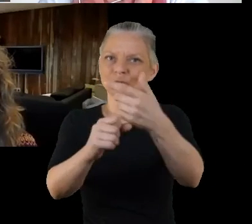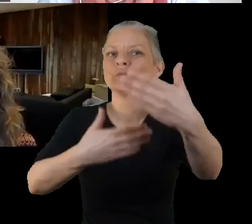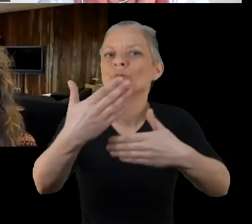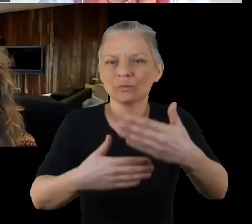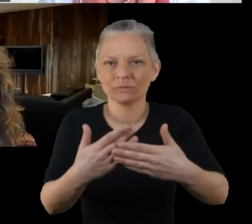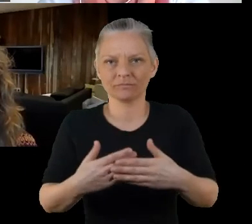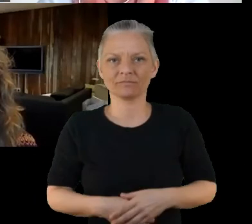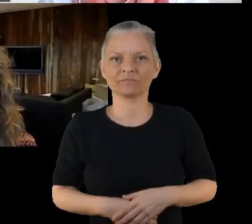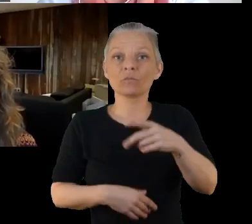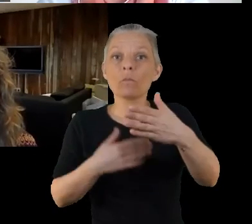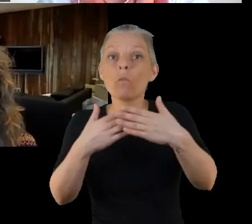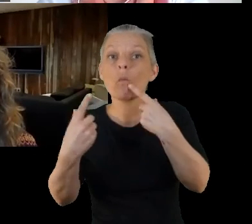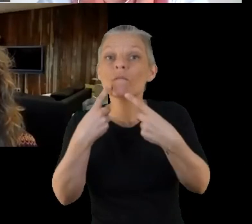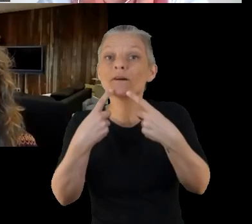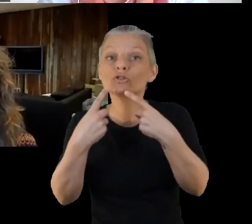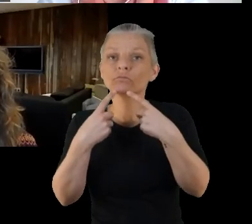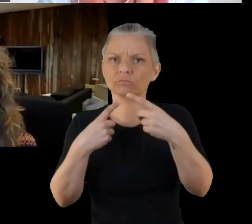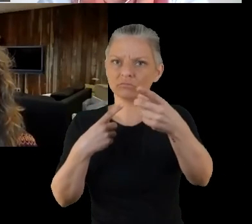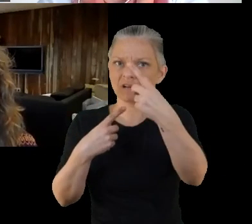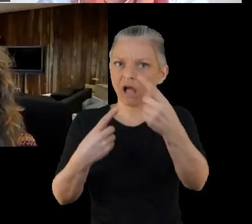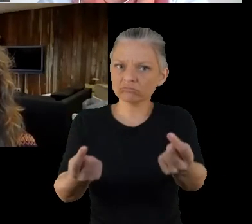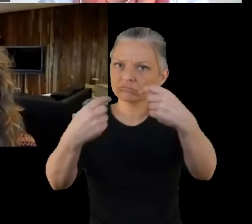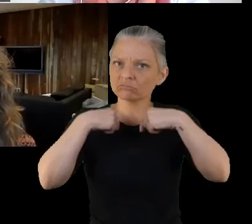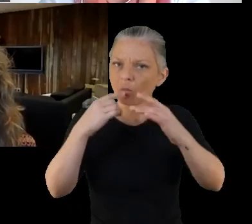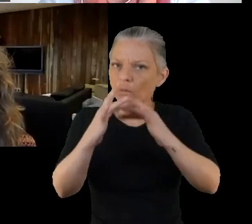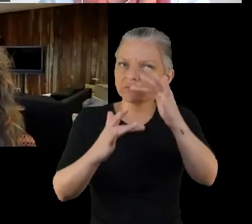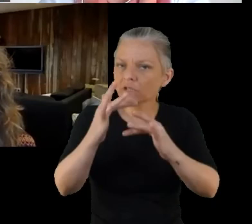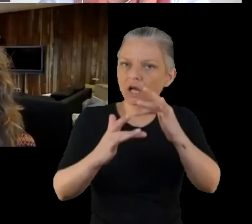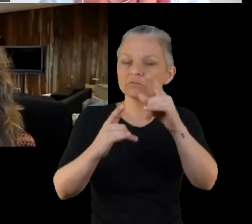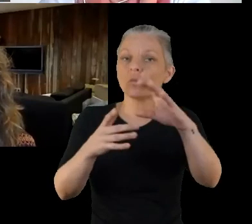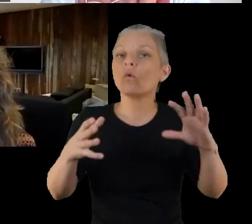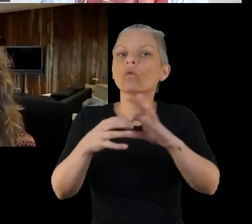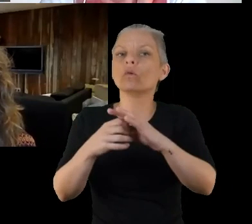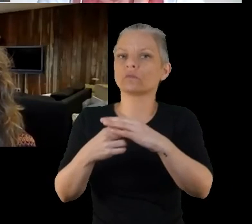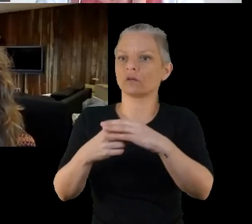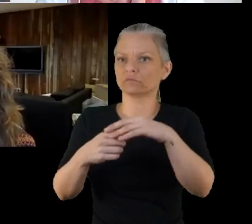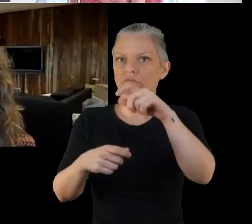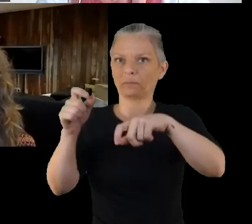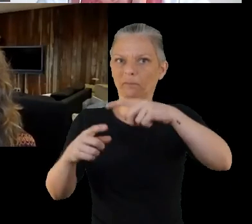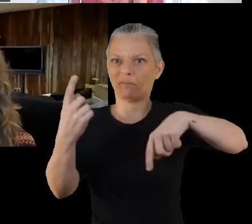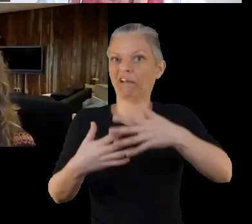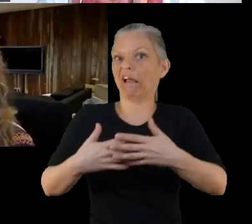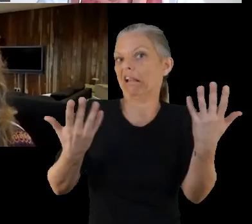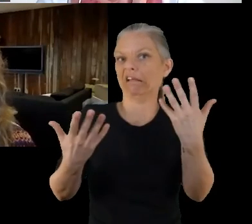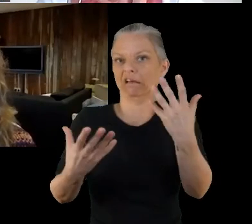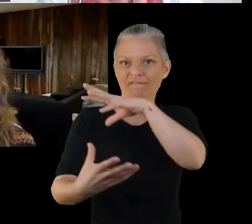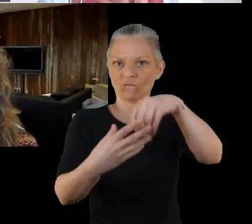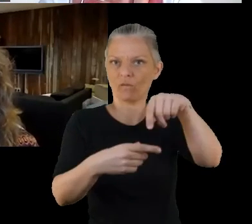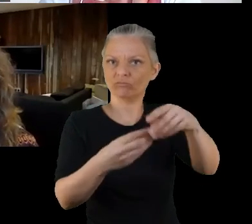and what you do. If you do want to have any more information, please go to our website, or contact